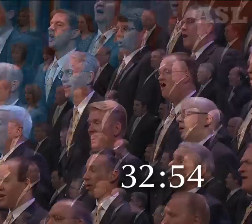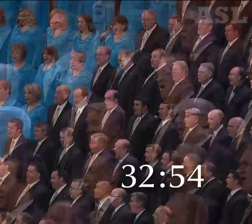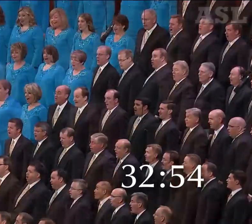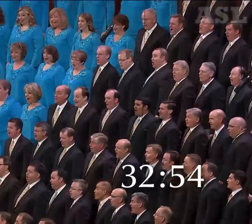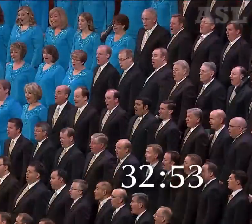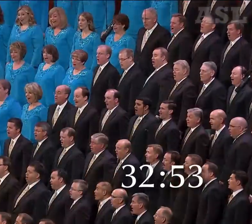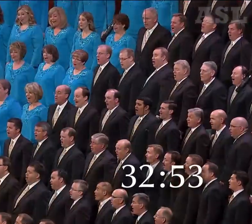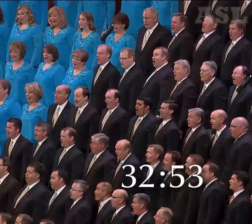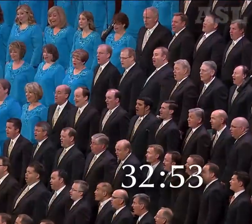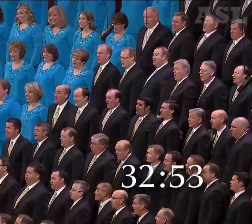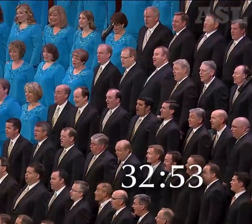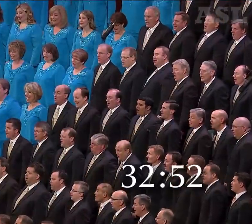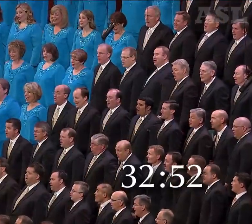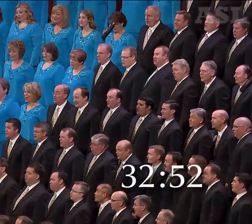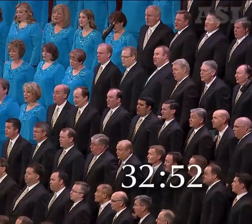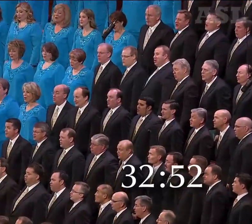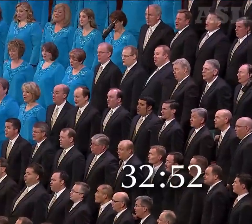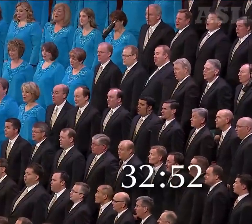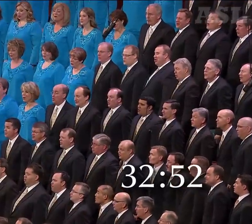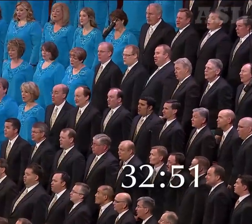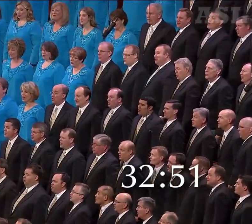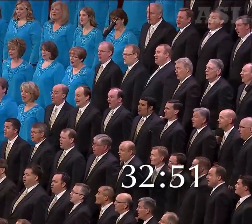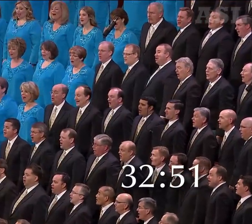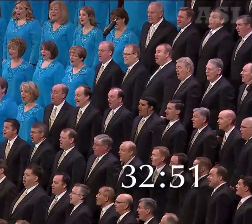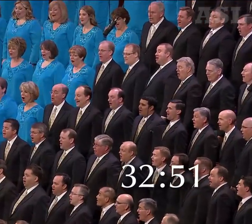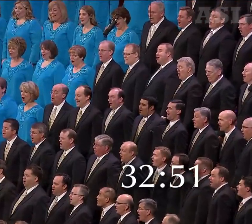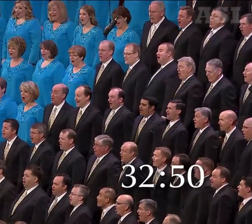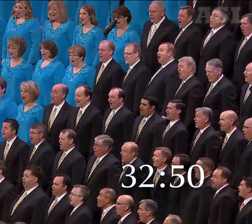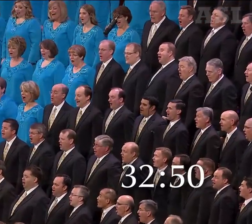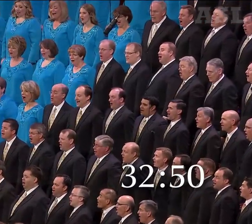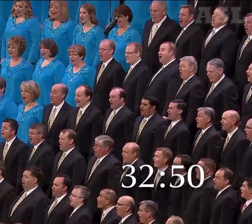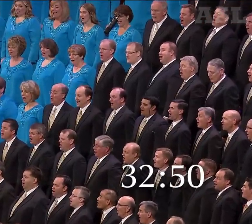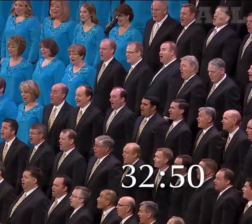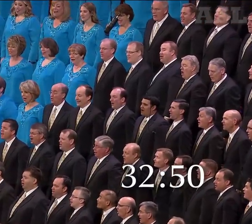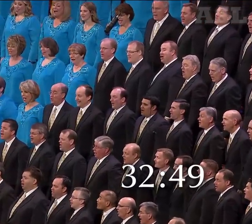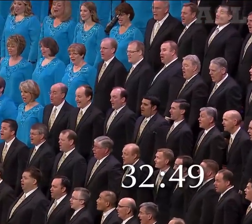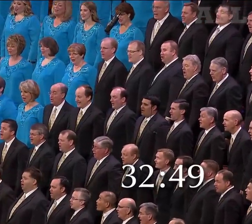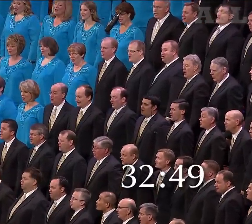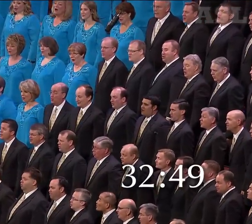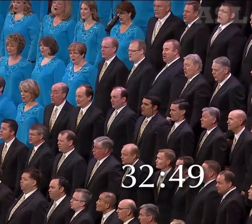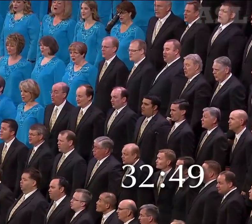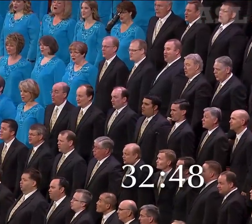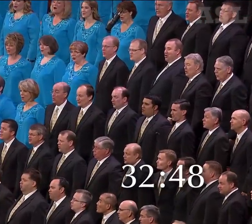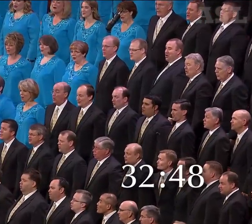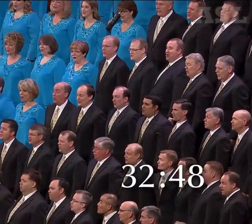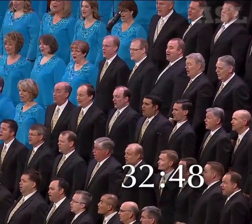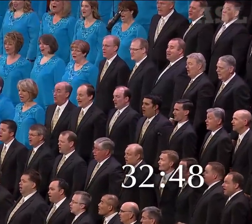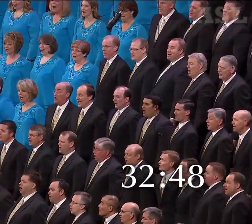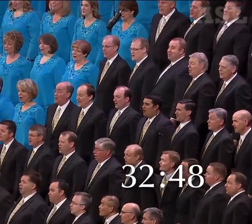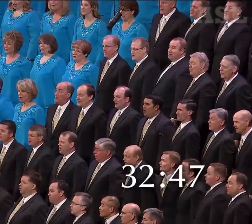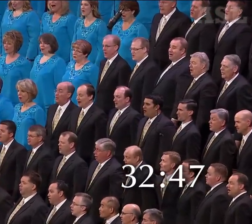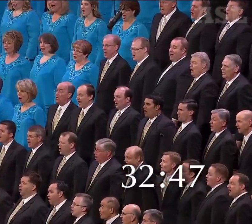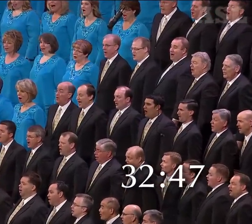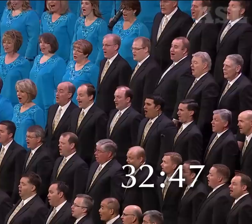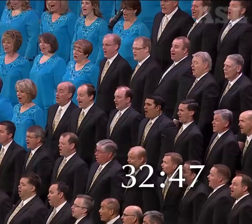CLOSED CAPTION CHANNEL OF THE CHURCH OF JESUS CHRIST OF LATTER-DAY SAINTS.